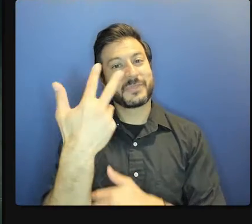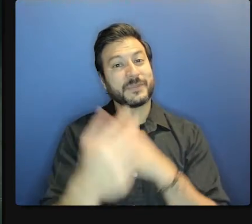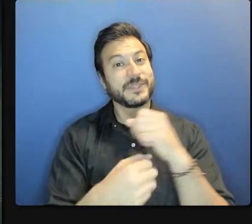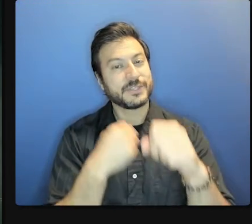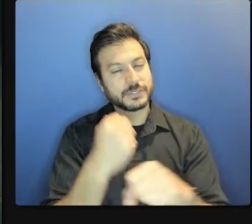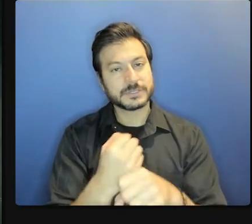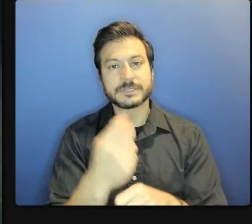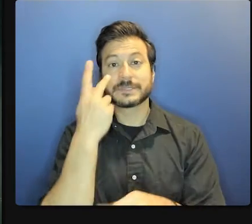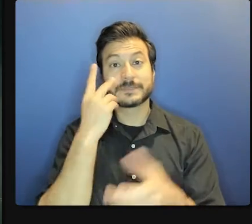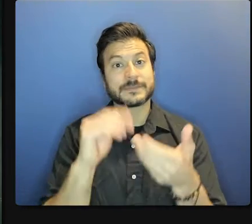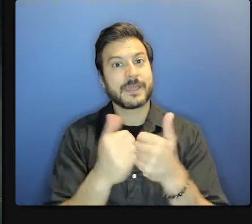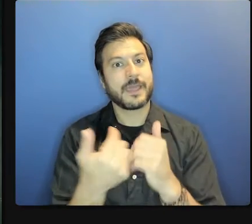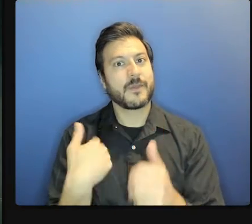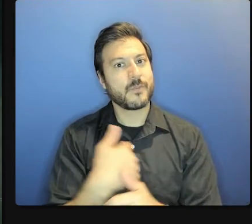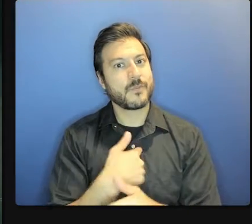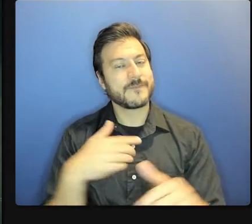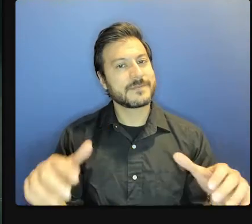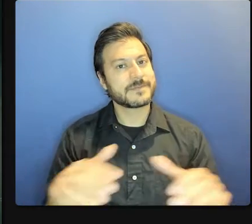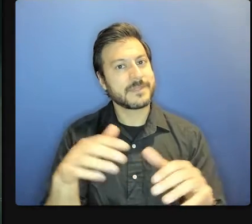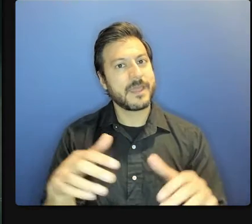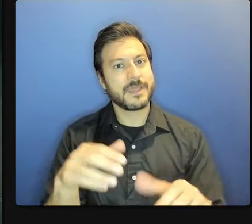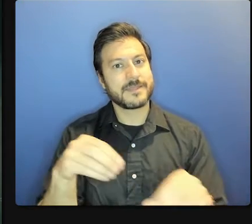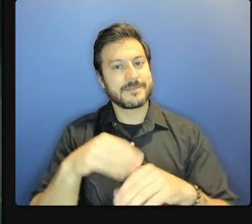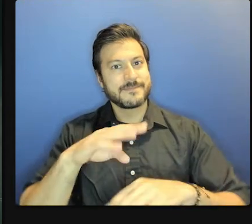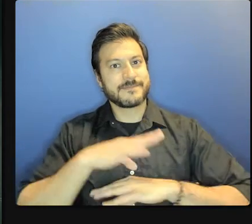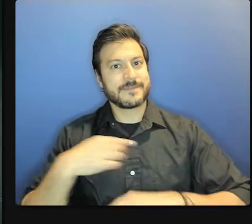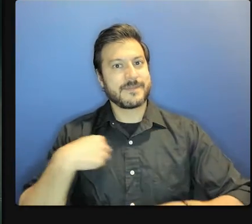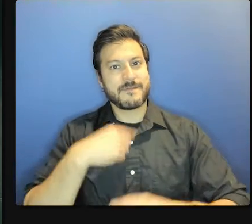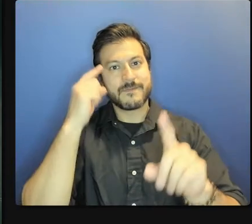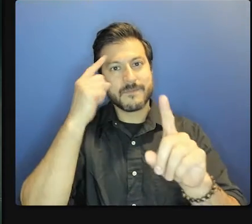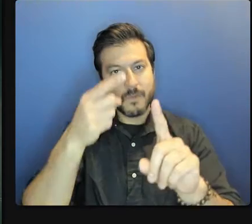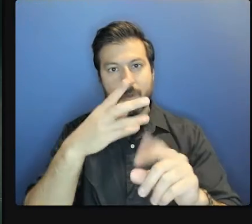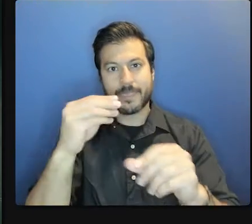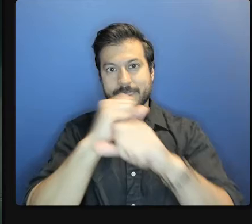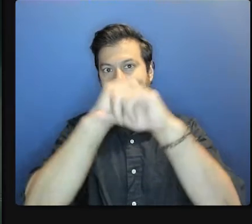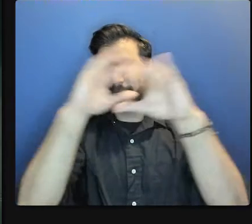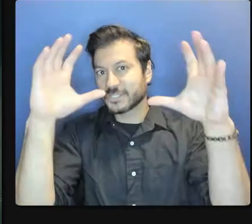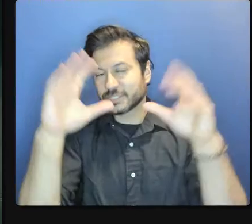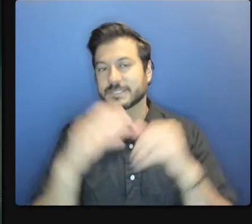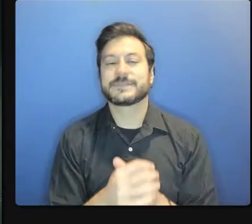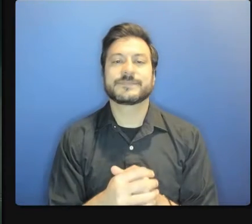over the last three years and see how we've done in meeting our goals and the vision.